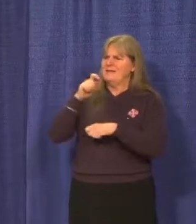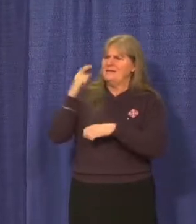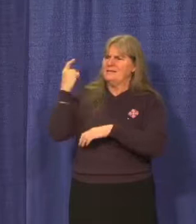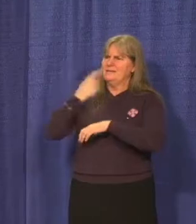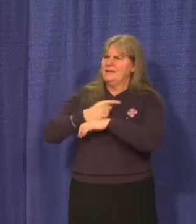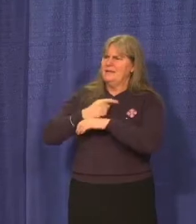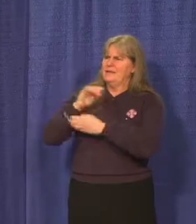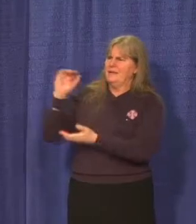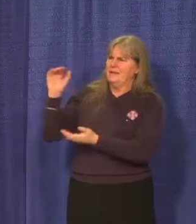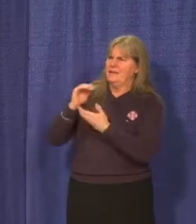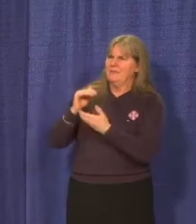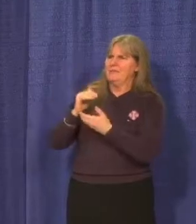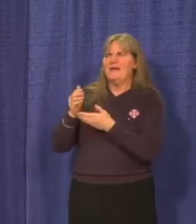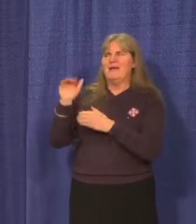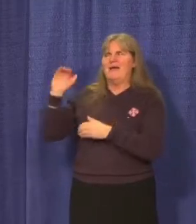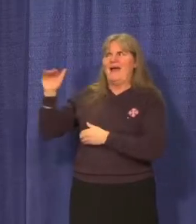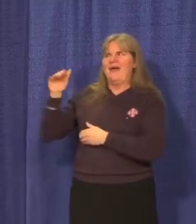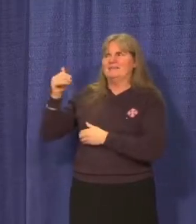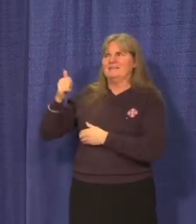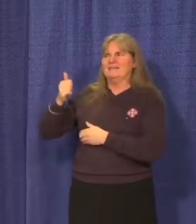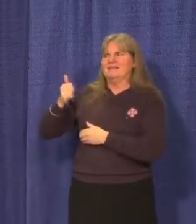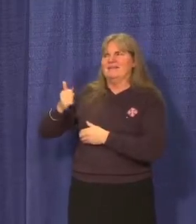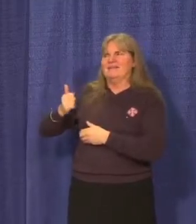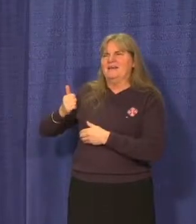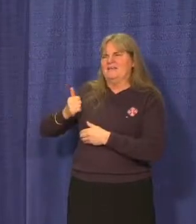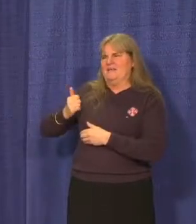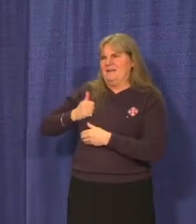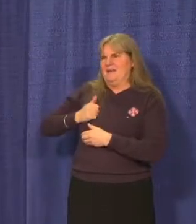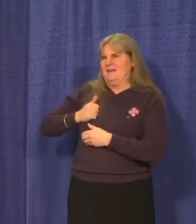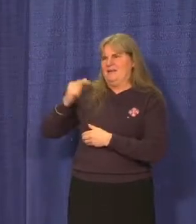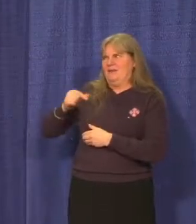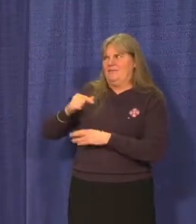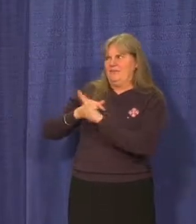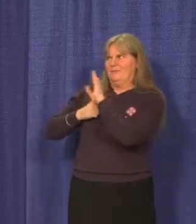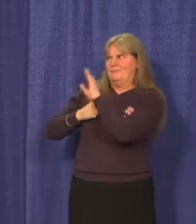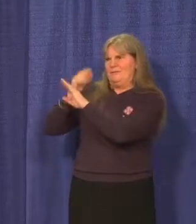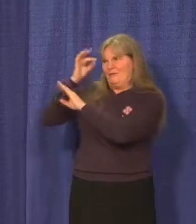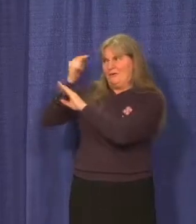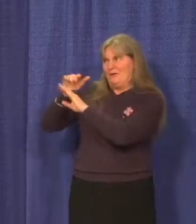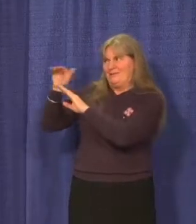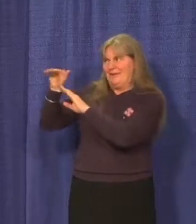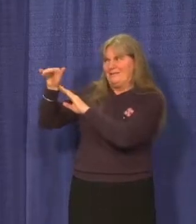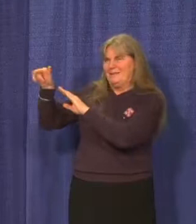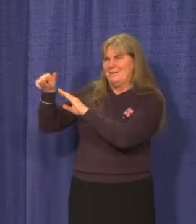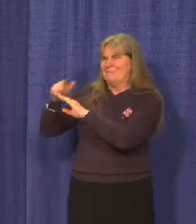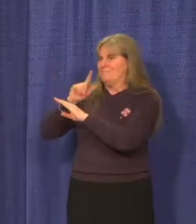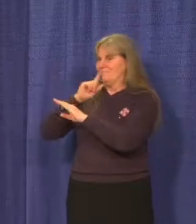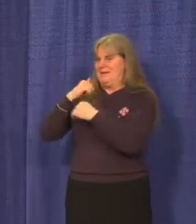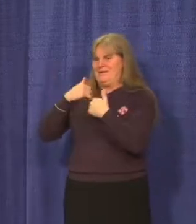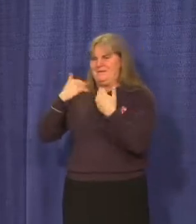Probably a good question for Ottawa, as far as firm dates. We have had preliminary